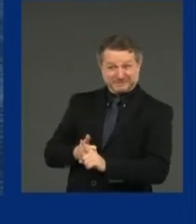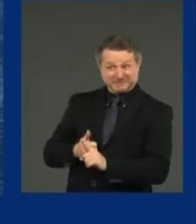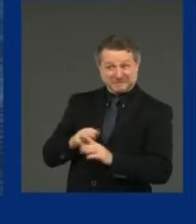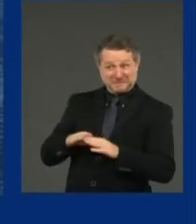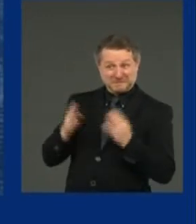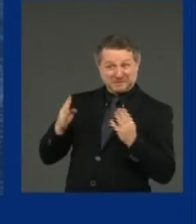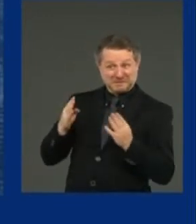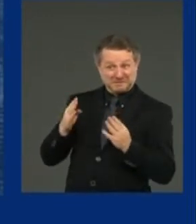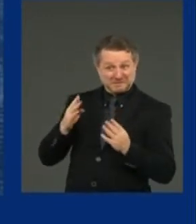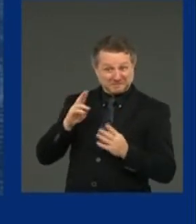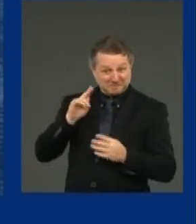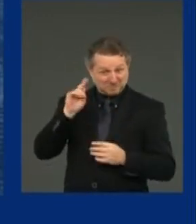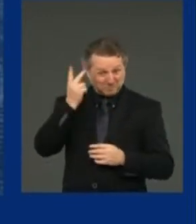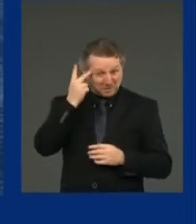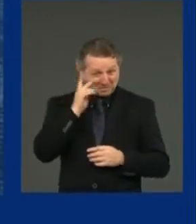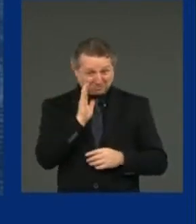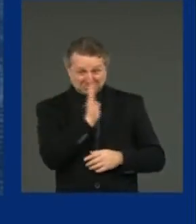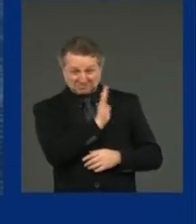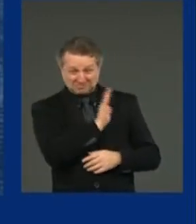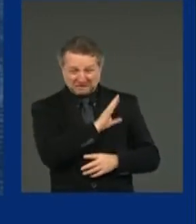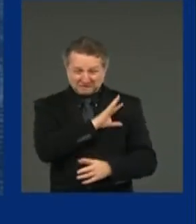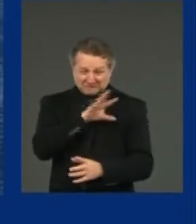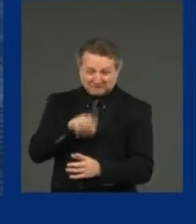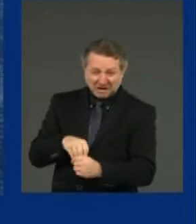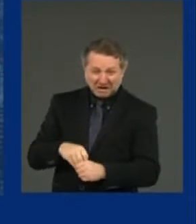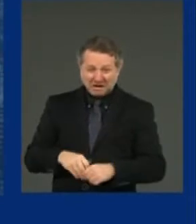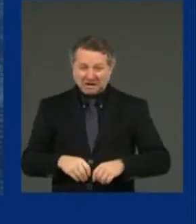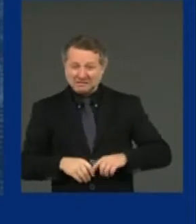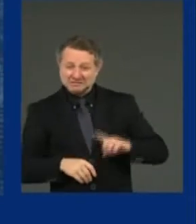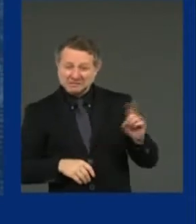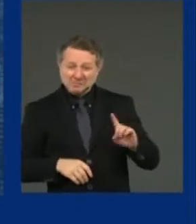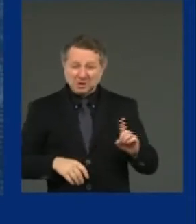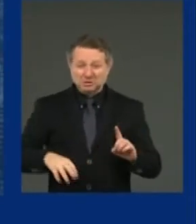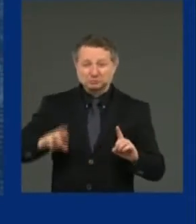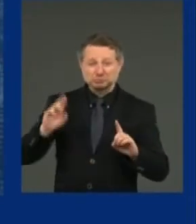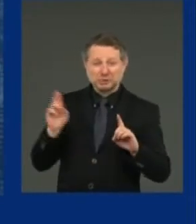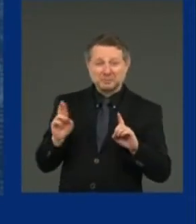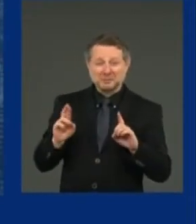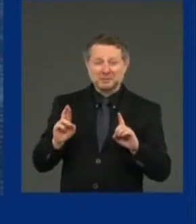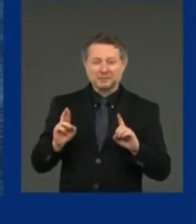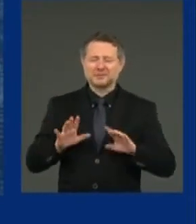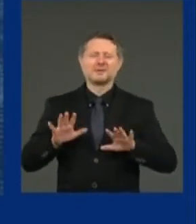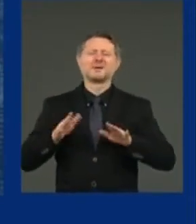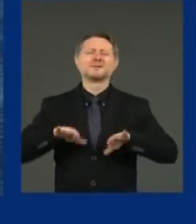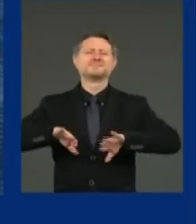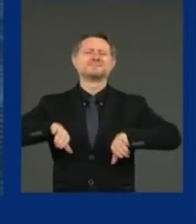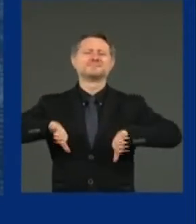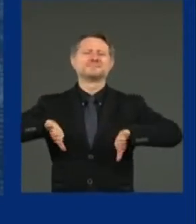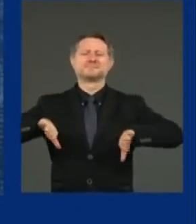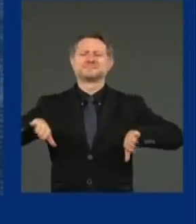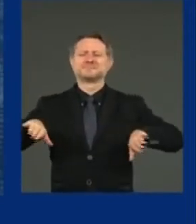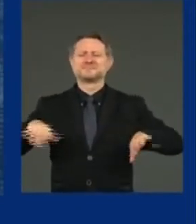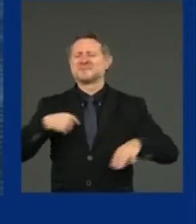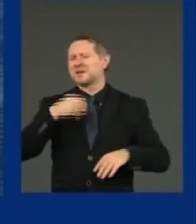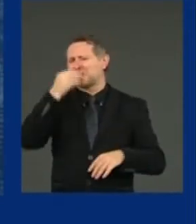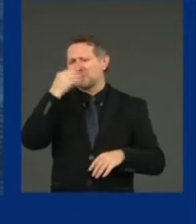THAT'S A BIG TOPIC OF DISCUSSION NOW. WHAT DOES REOPENING MEAN. THIS IS NOT A SUBJECT THAT'S A POLITICAL SUBJECT OR WHERE POLITICAL OPINIONS REALLY MATTER.